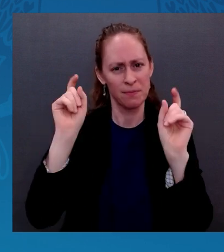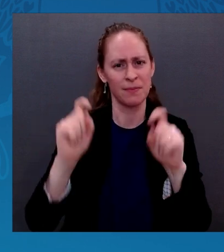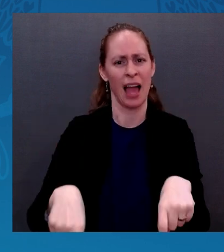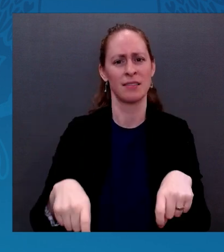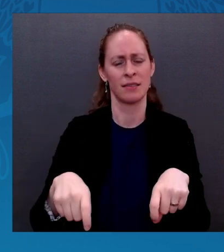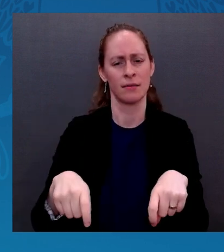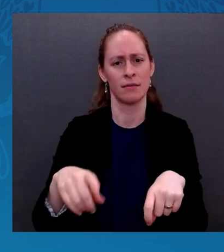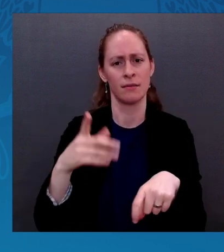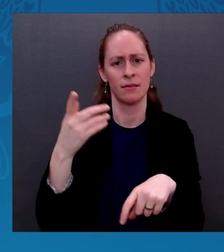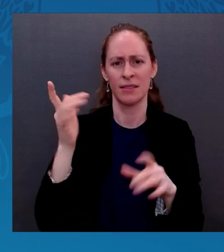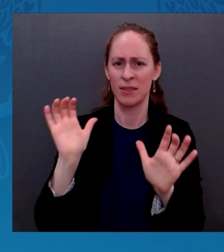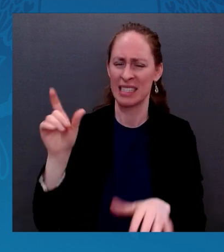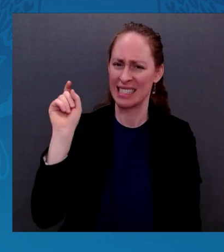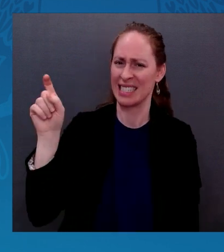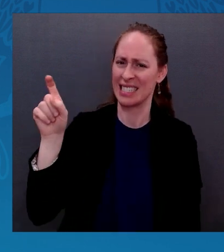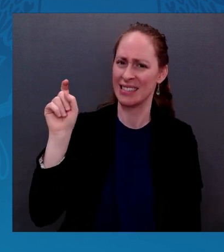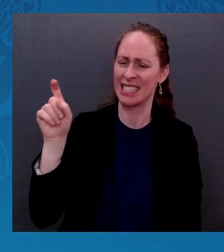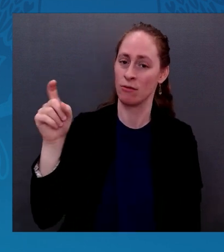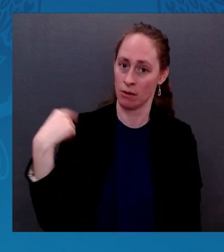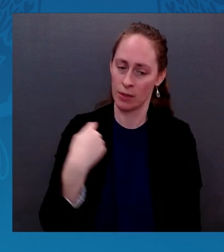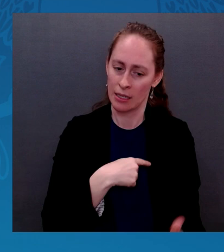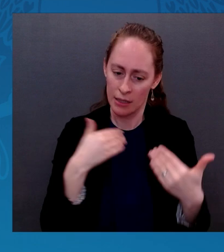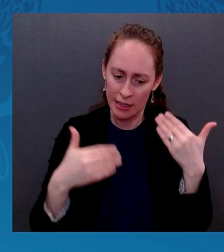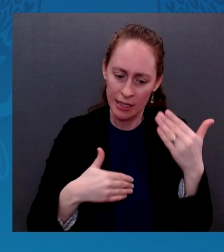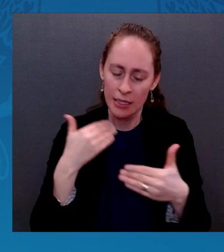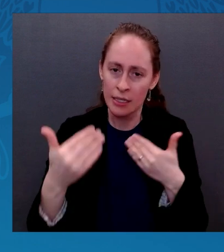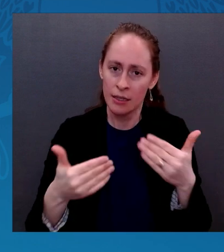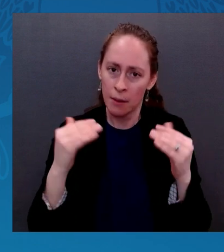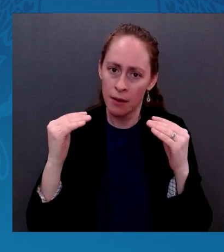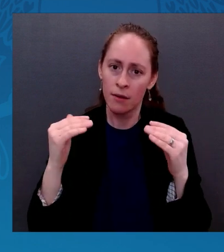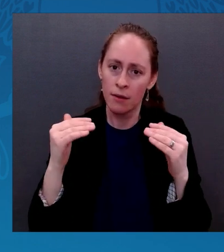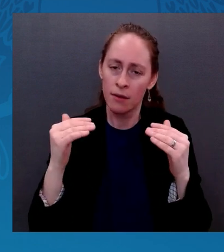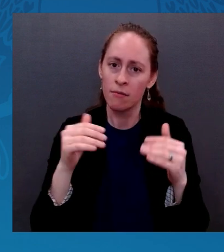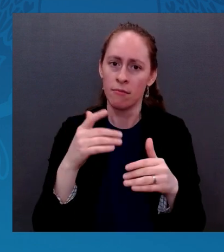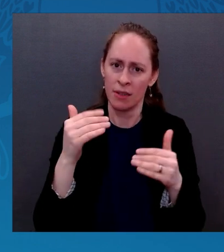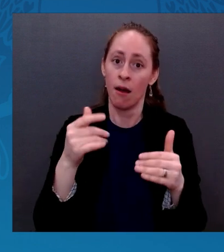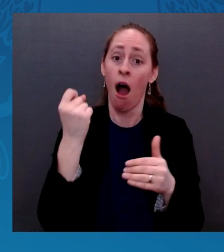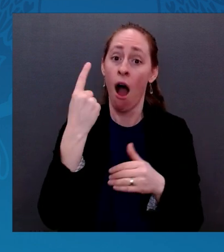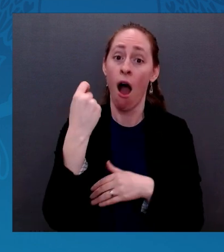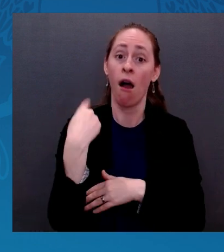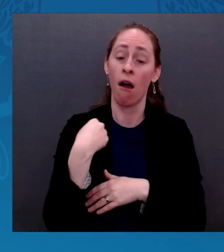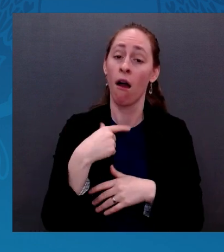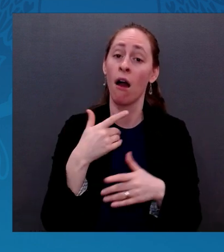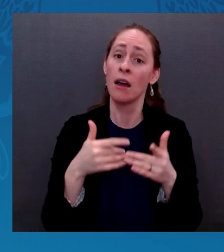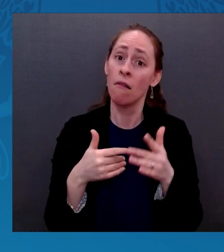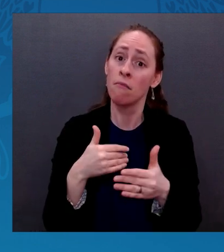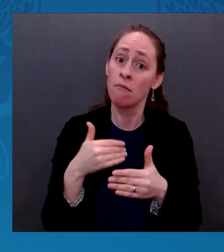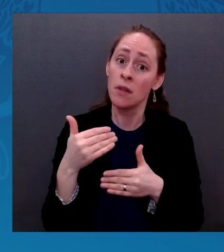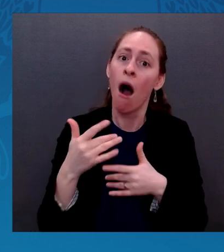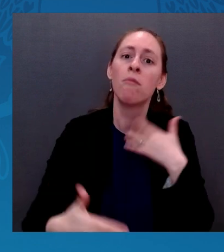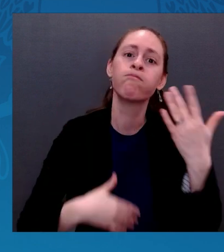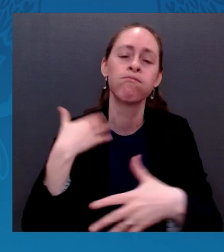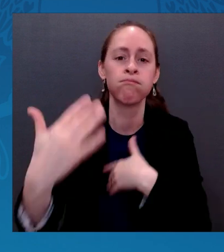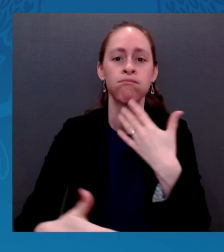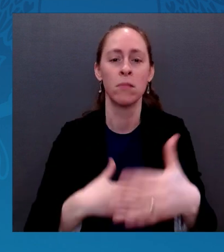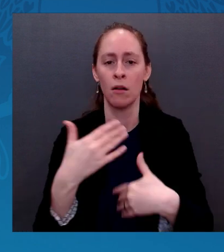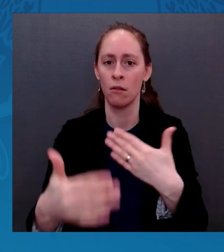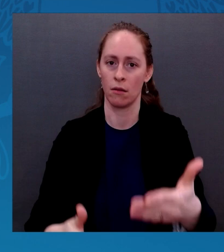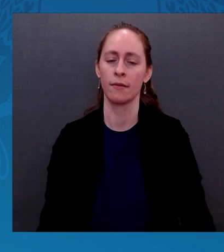but about achieving what we know is possible, which is to get rid of this problem. It's hurting our babies.